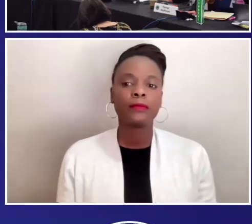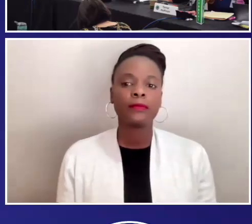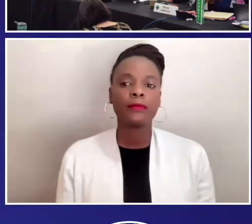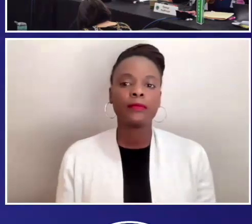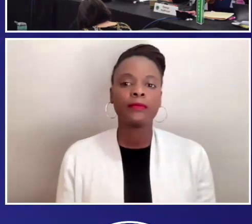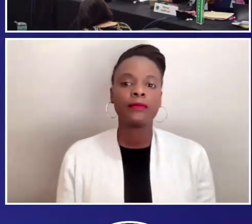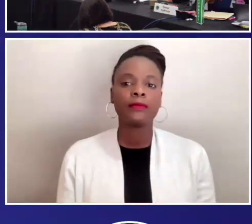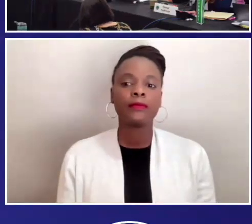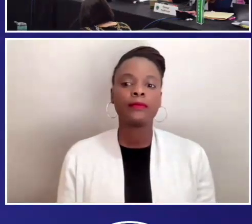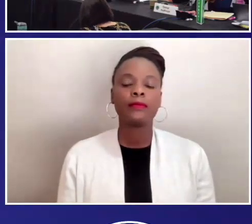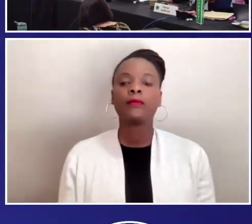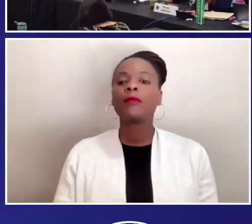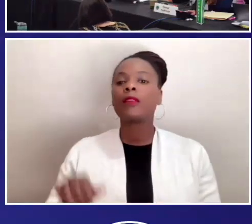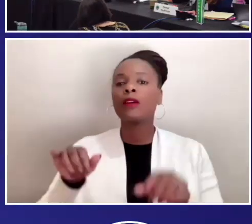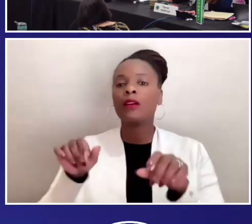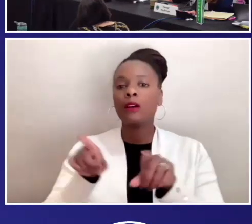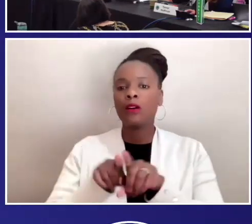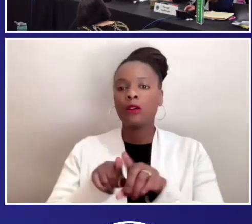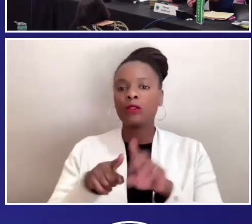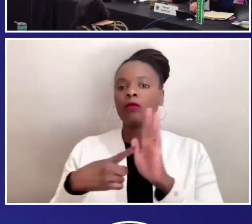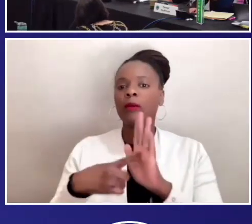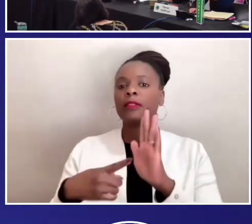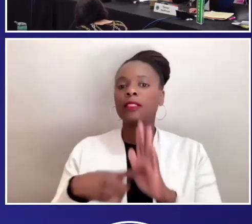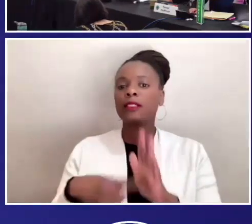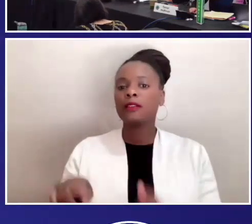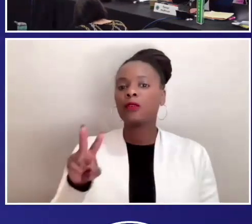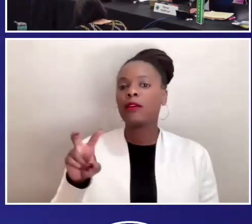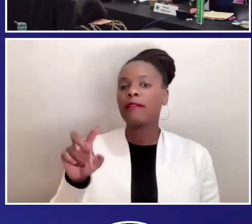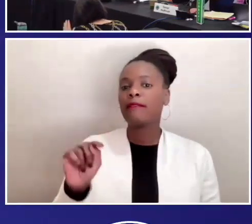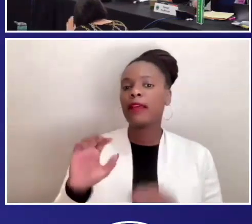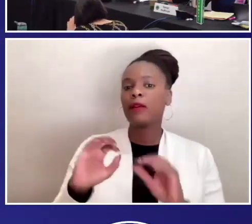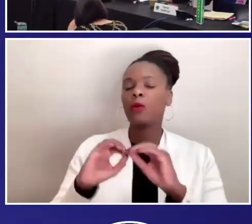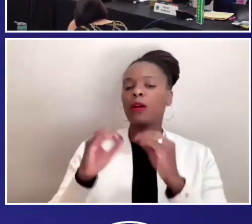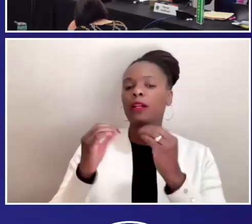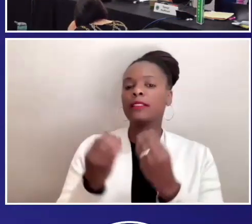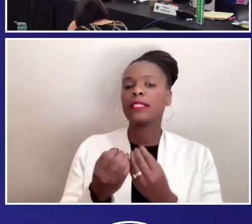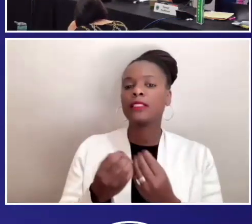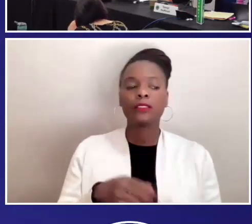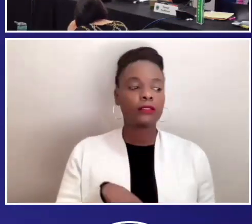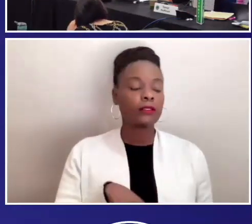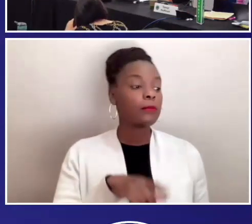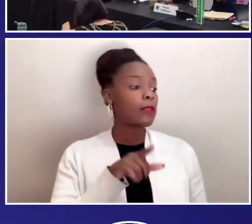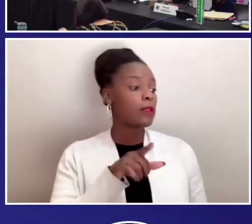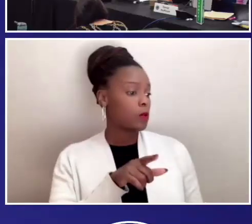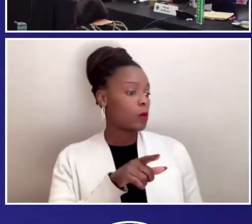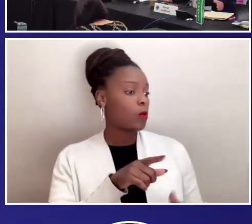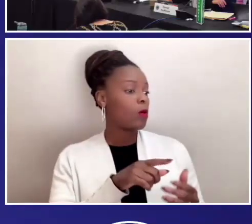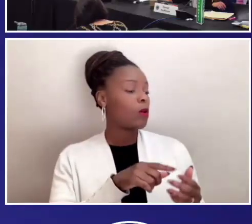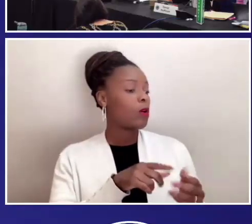the veterans organizations. Okay, so Tamar, I have loan servicers, the Department of Education,